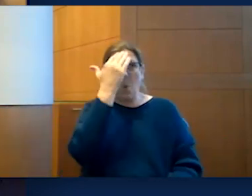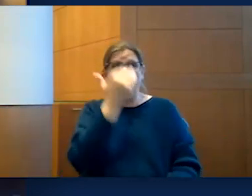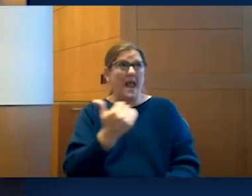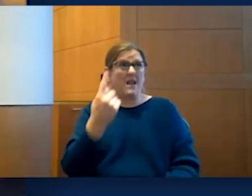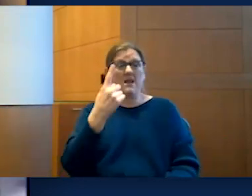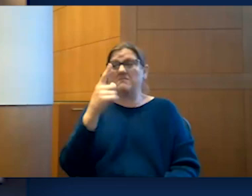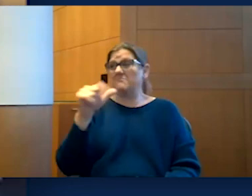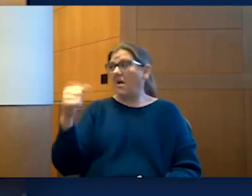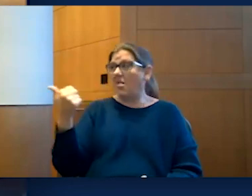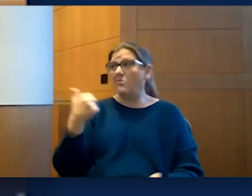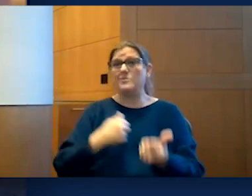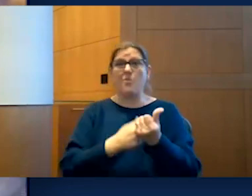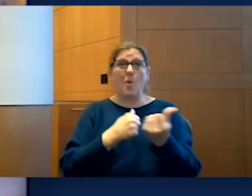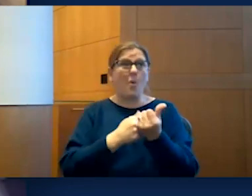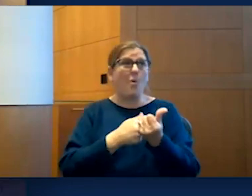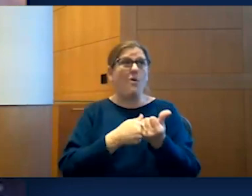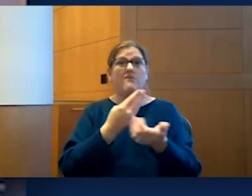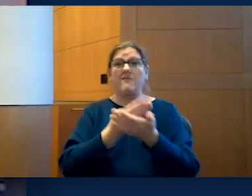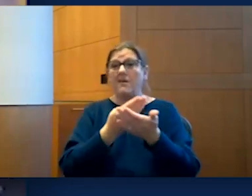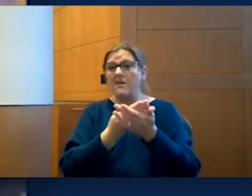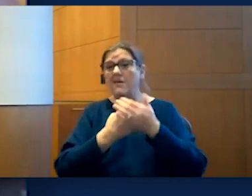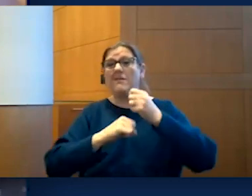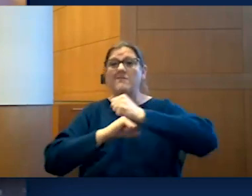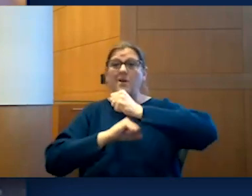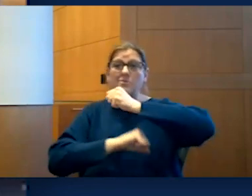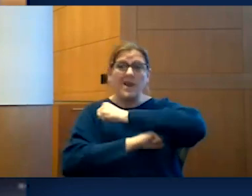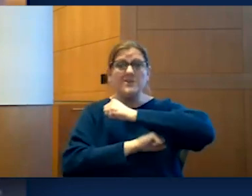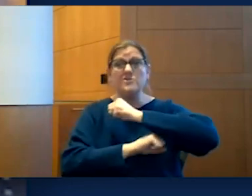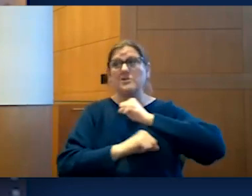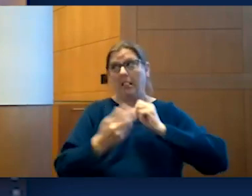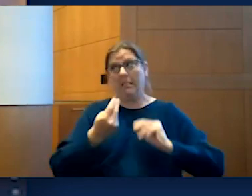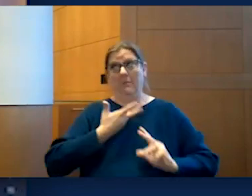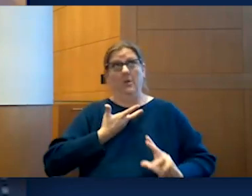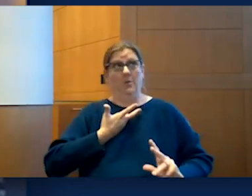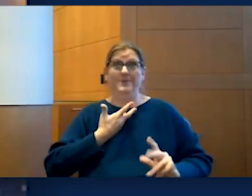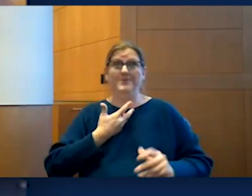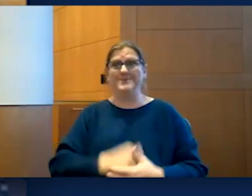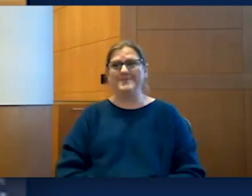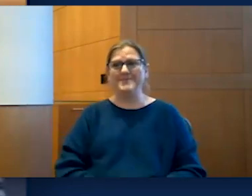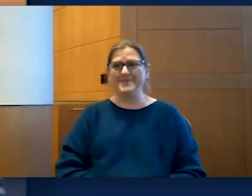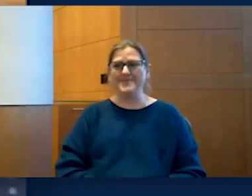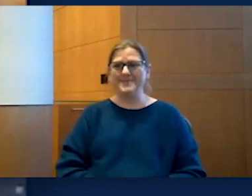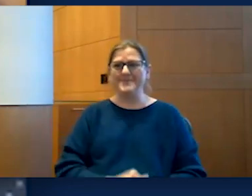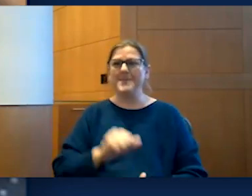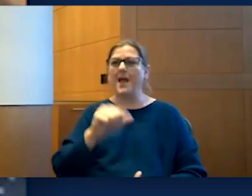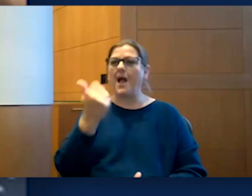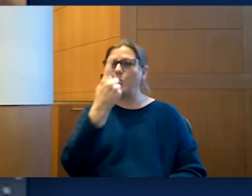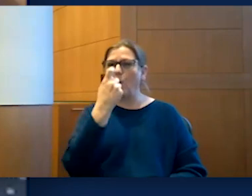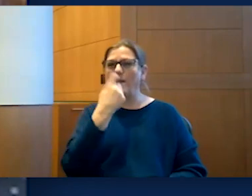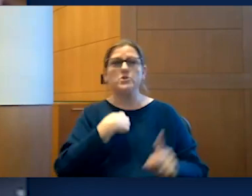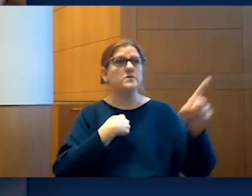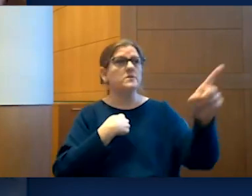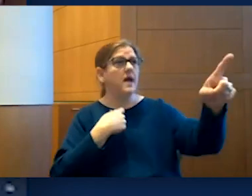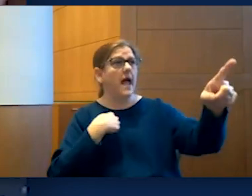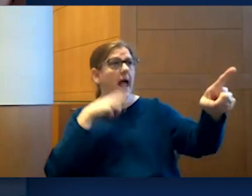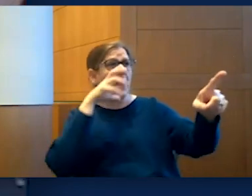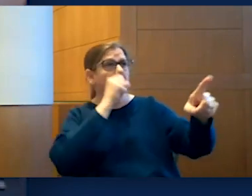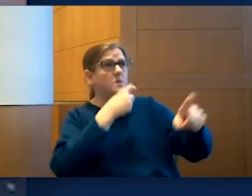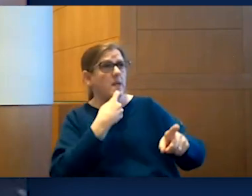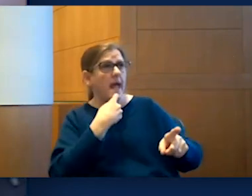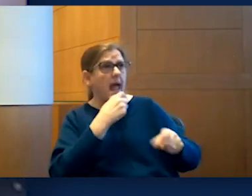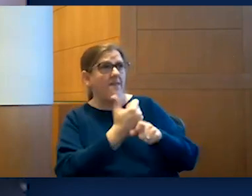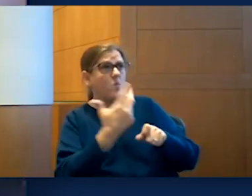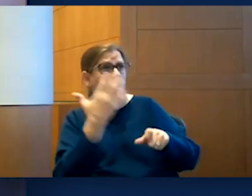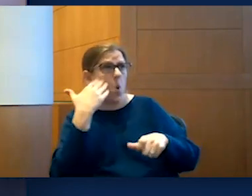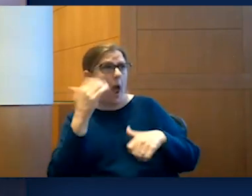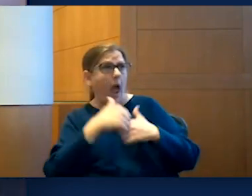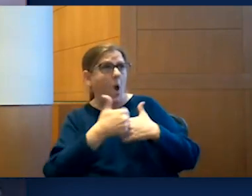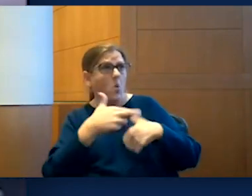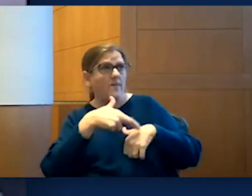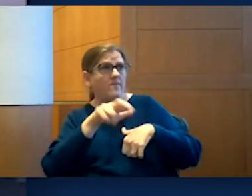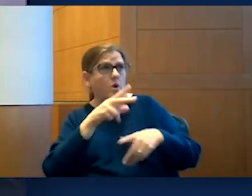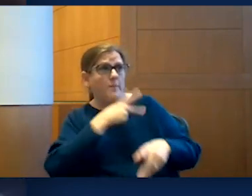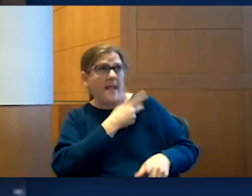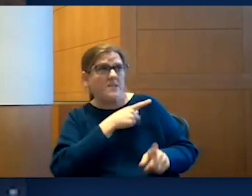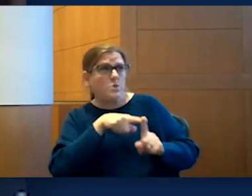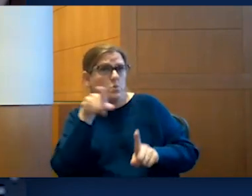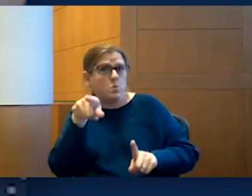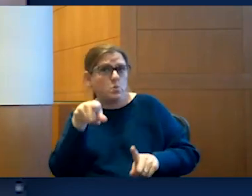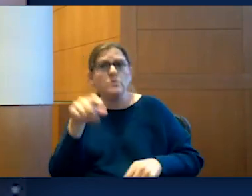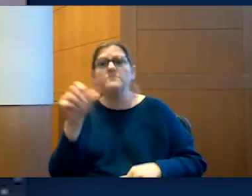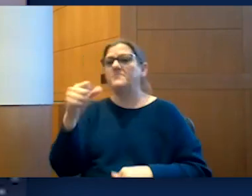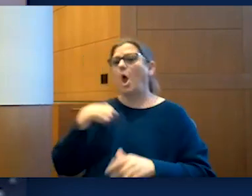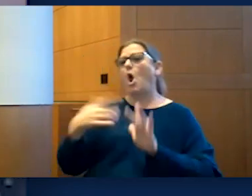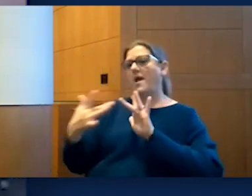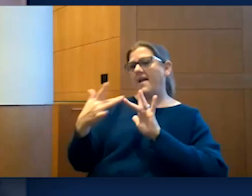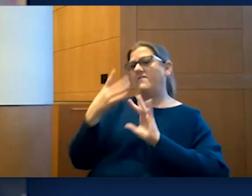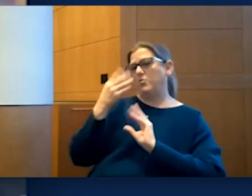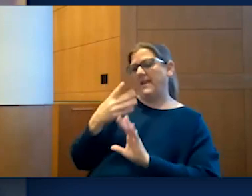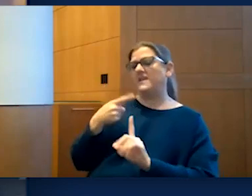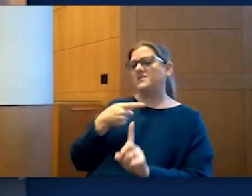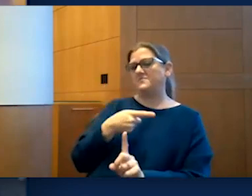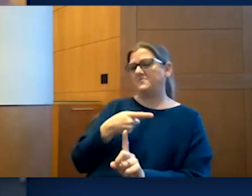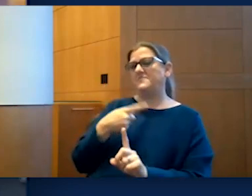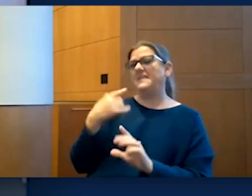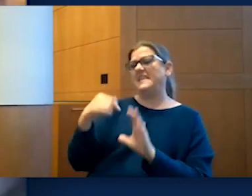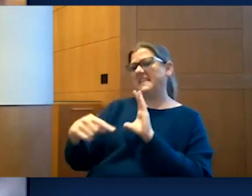Yes, our contact information, the e-mail address is... yep, just contact us and we will get them in touch.